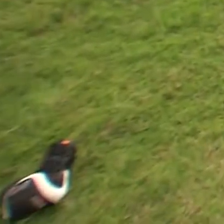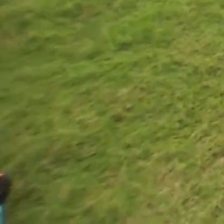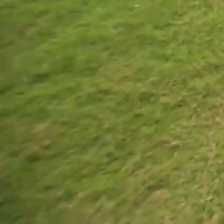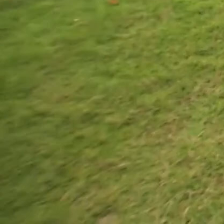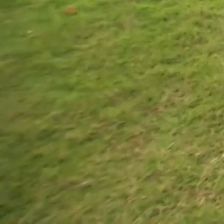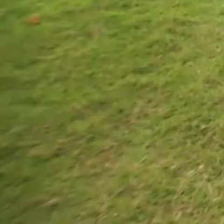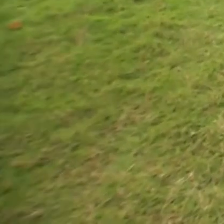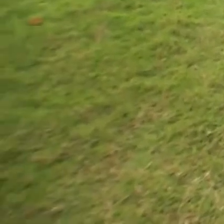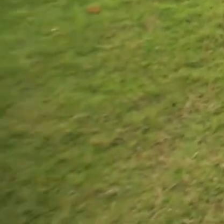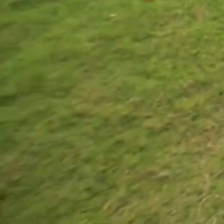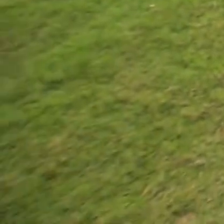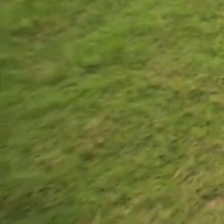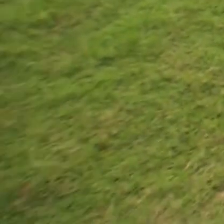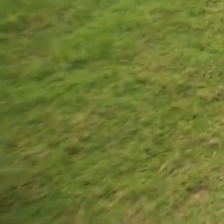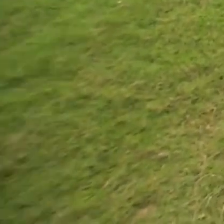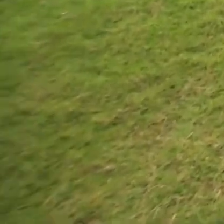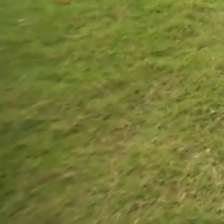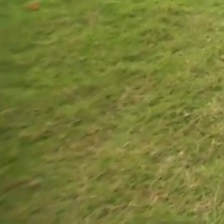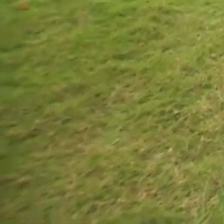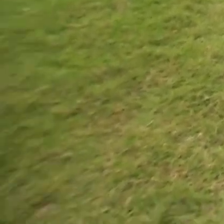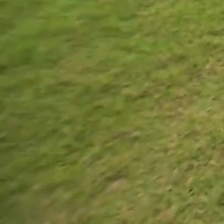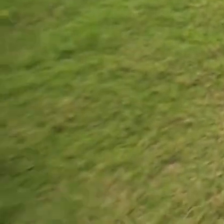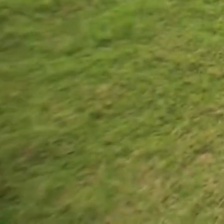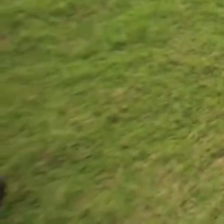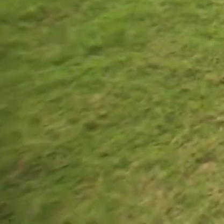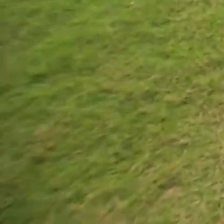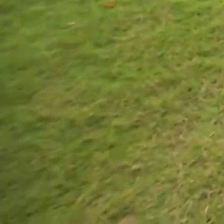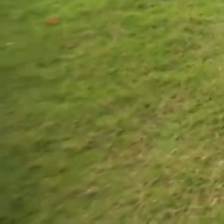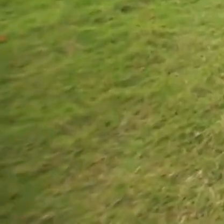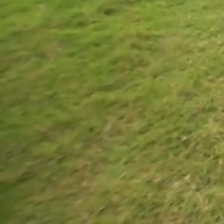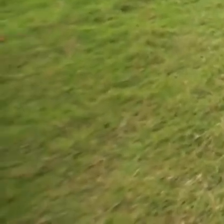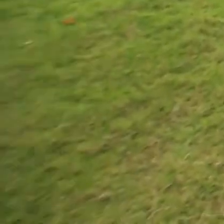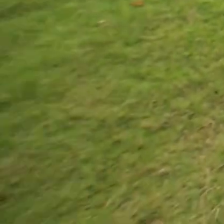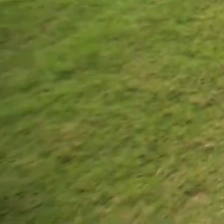Practise now with me.